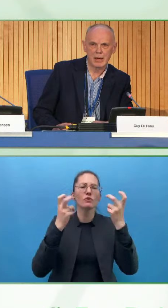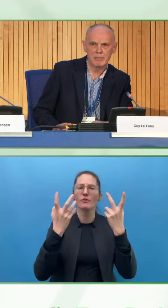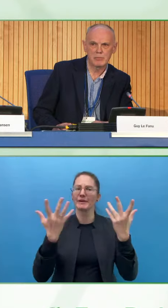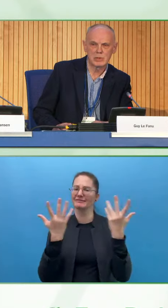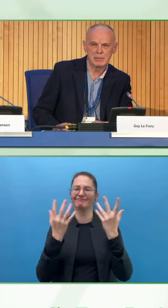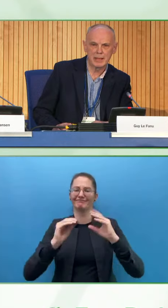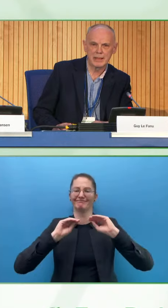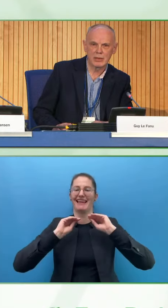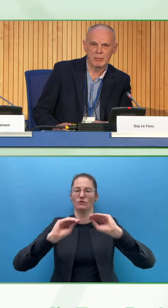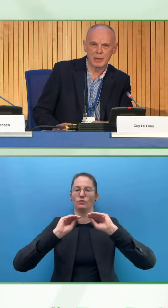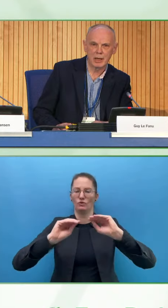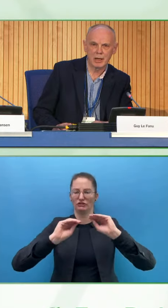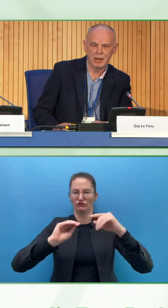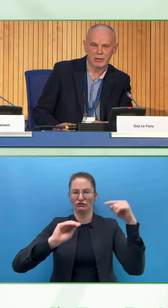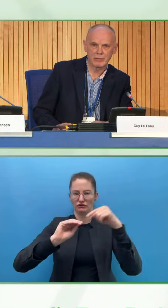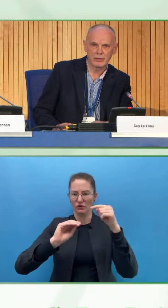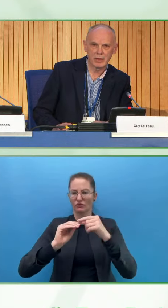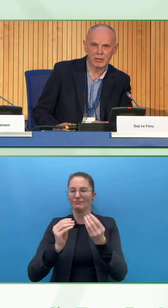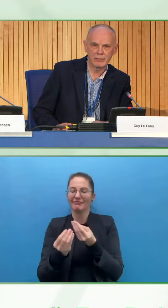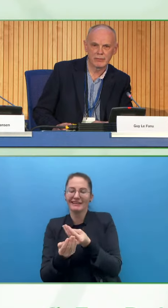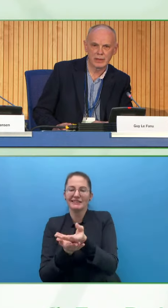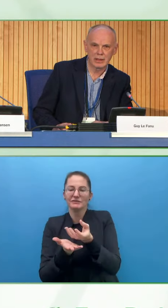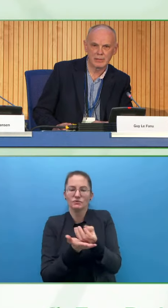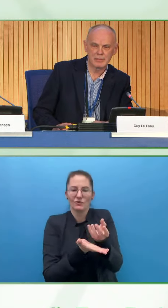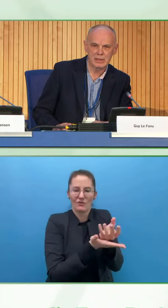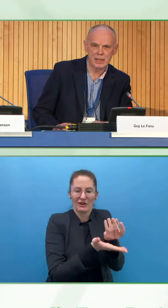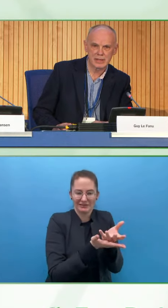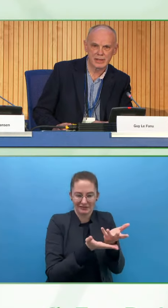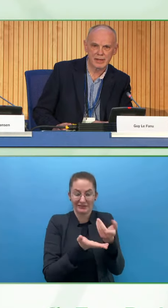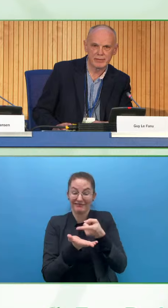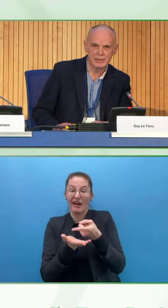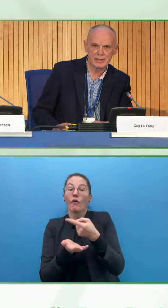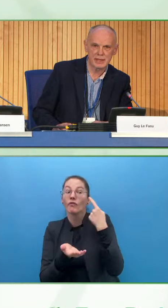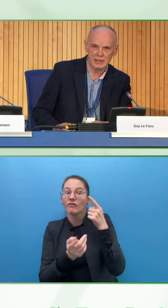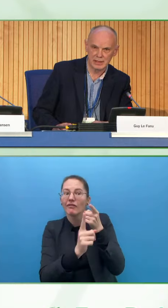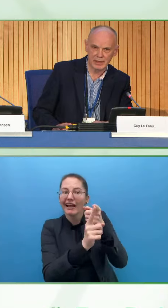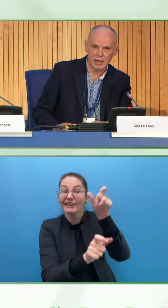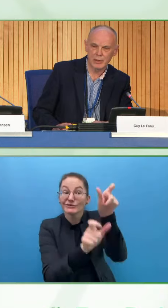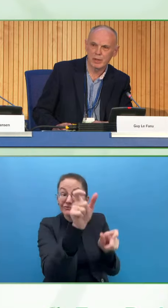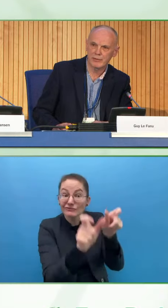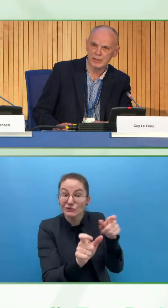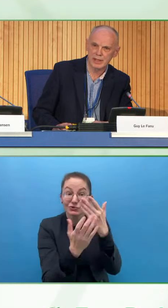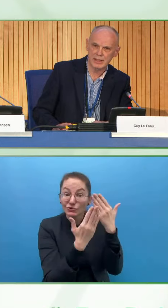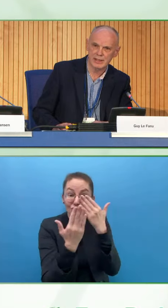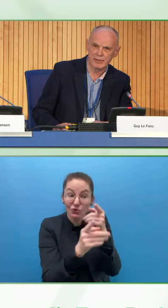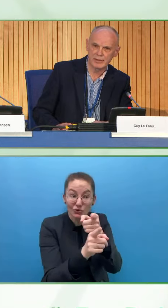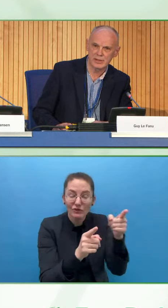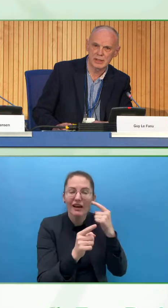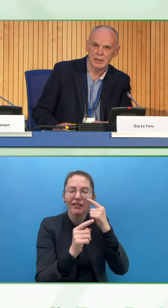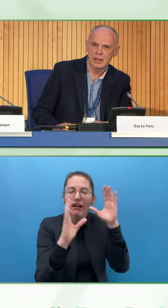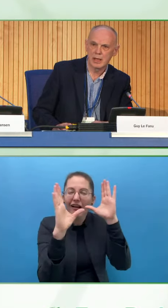I am speaking on behalf of Sightsavers India. I work for Sightsavers.